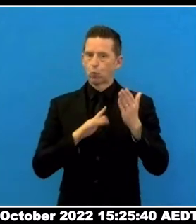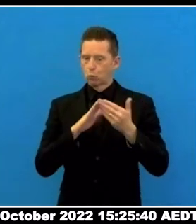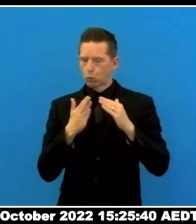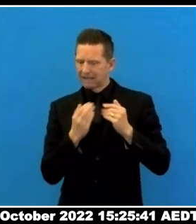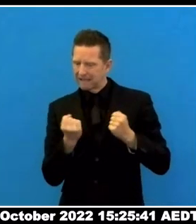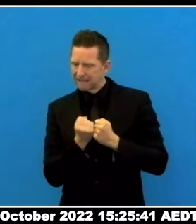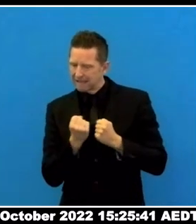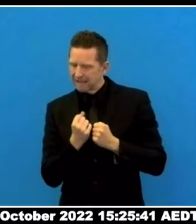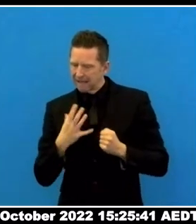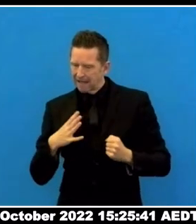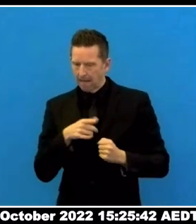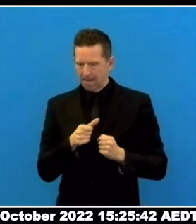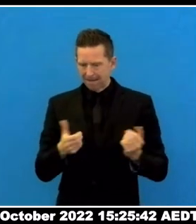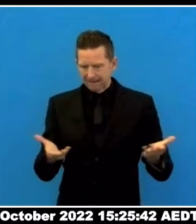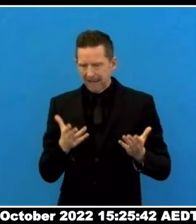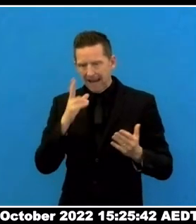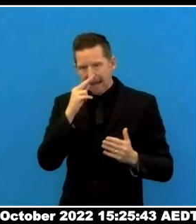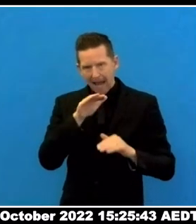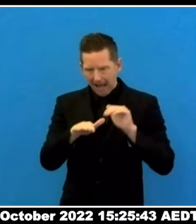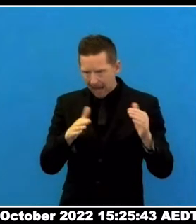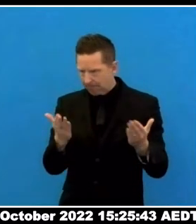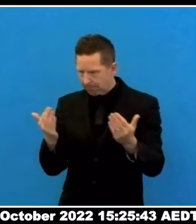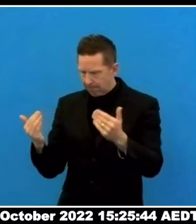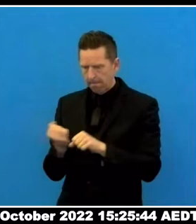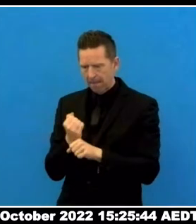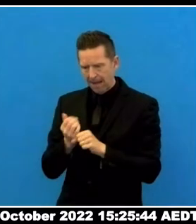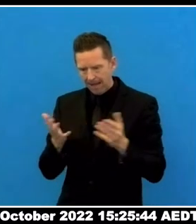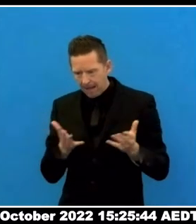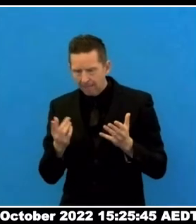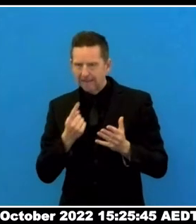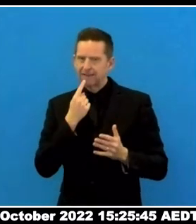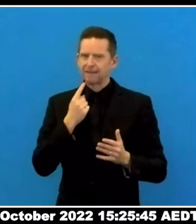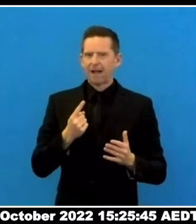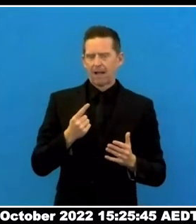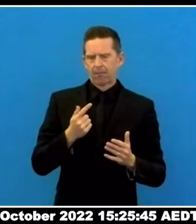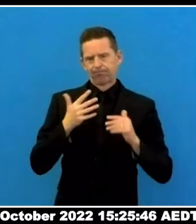and we have to encourage them, tell them and twist their arm and kind of tell them, no, this is not